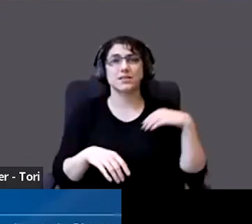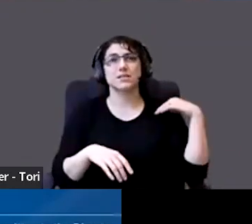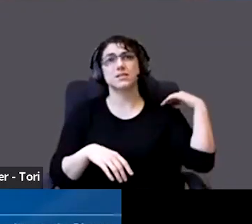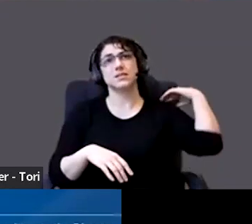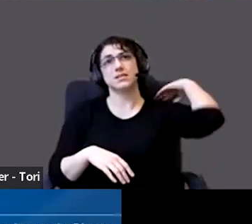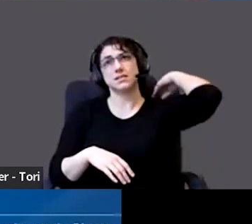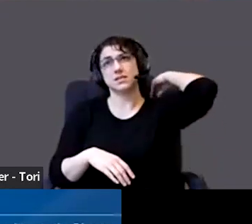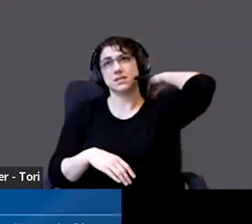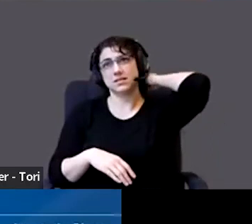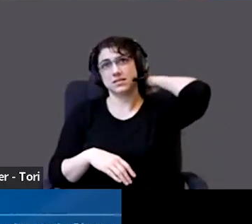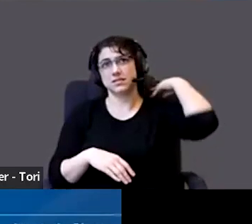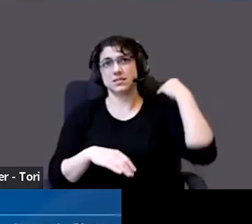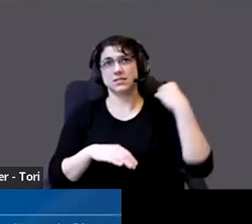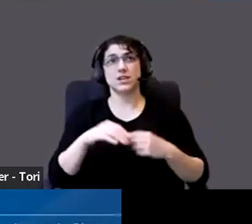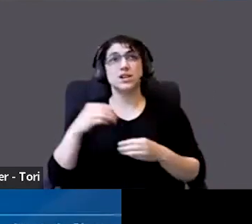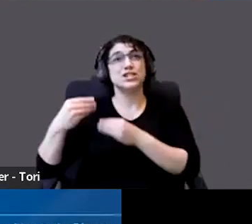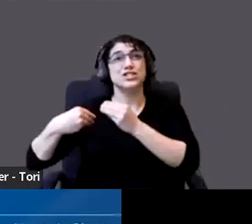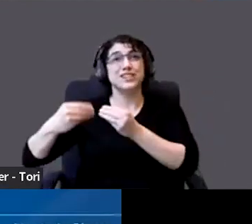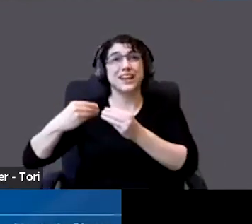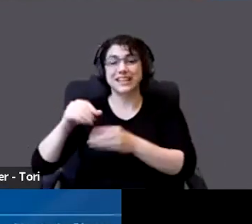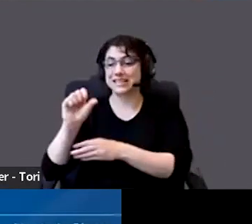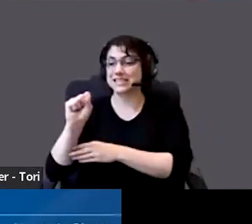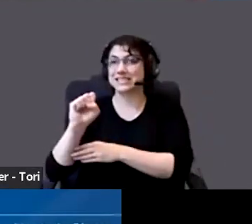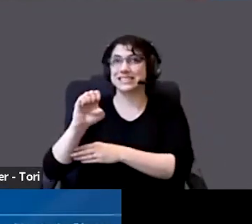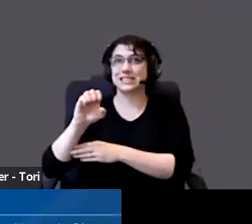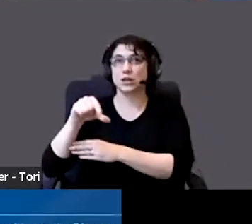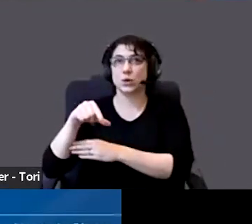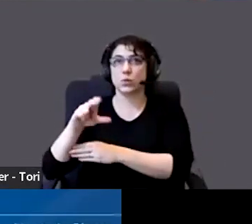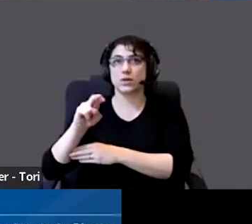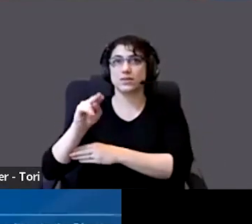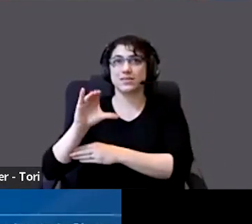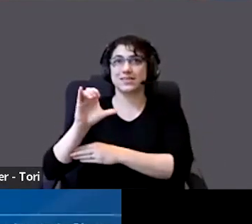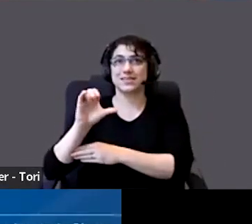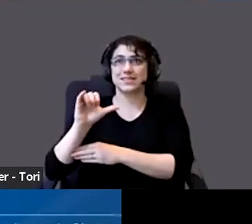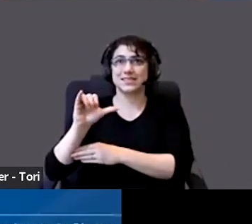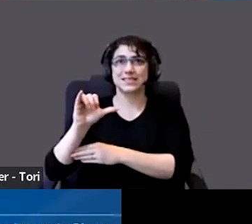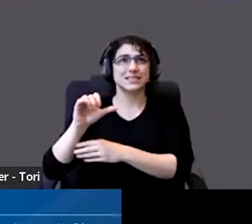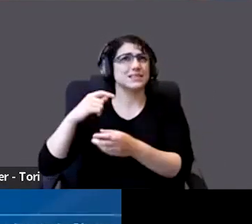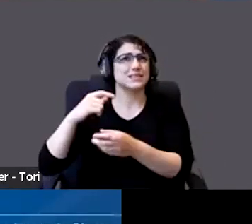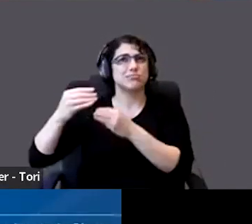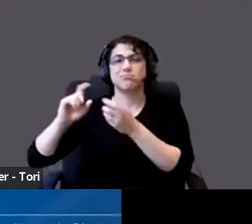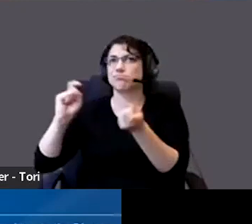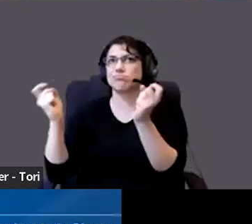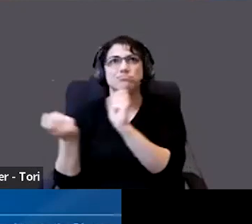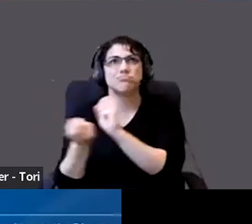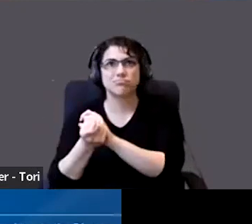That just changed in every area. And I think that, you know, changes in the lab that I used